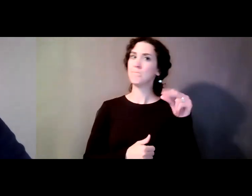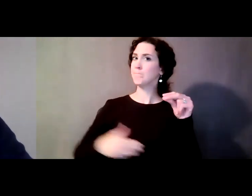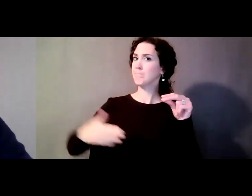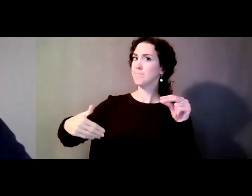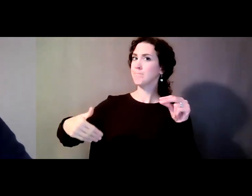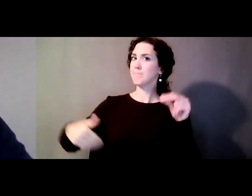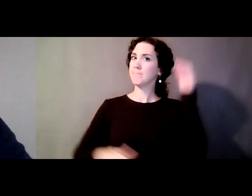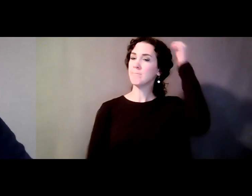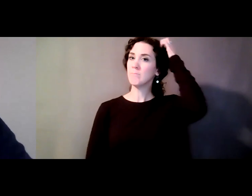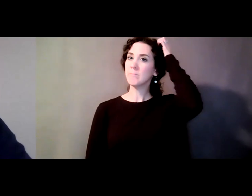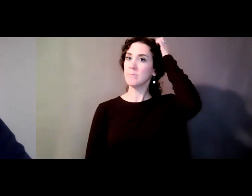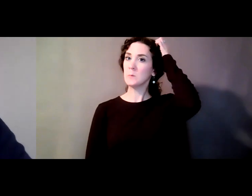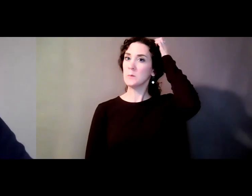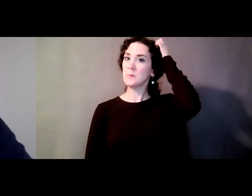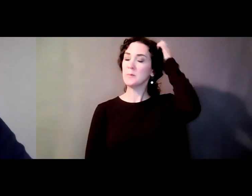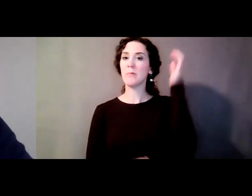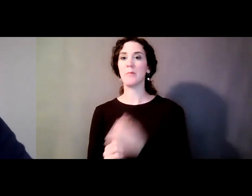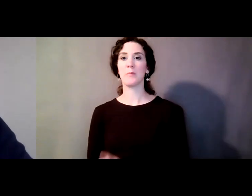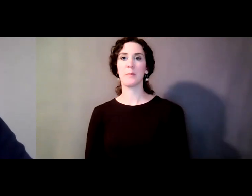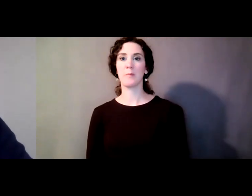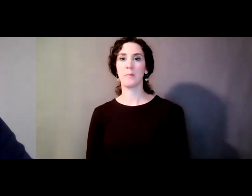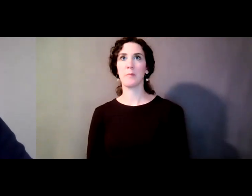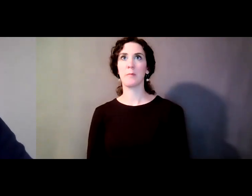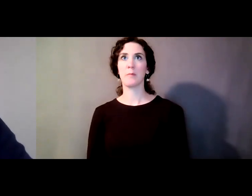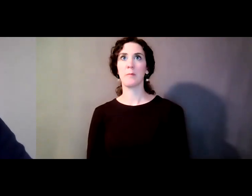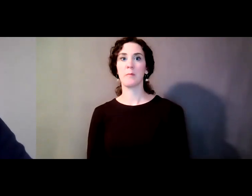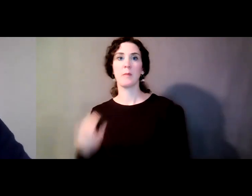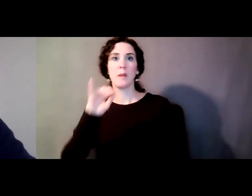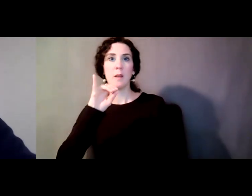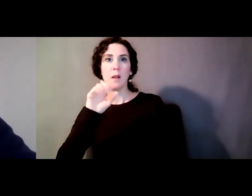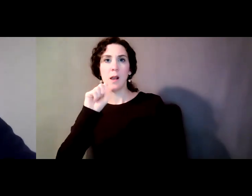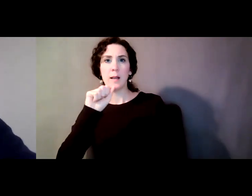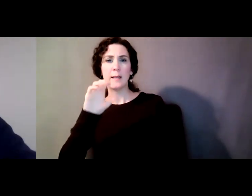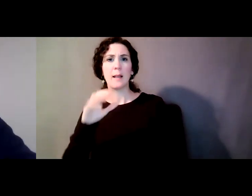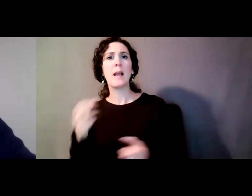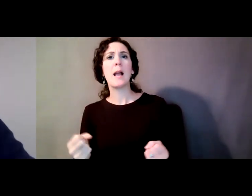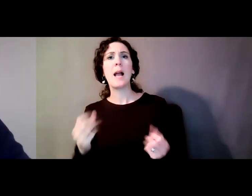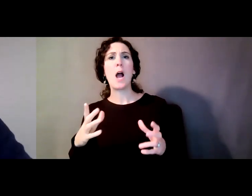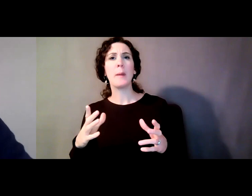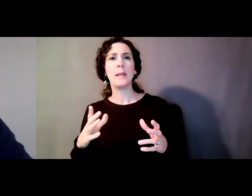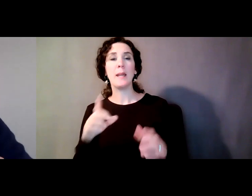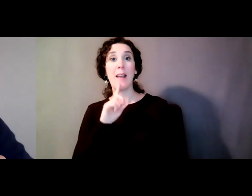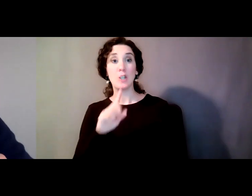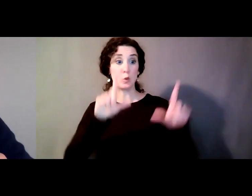How many screens do you have physically, did you have one screen?